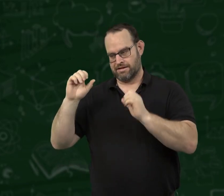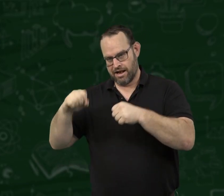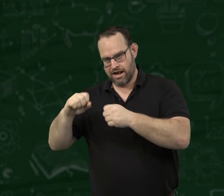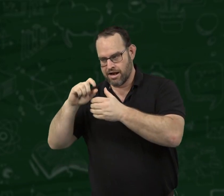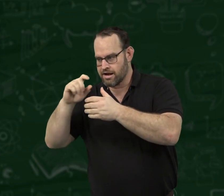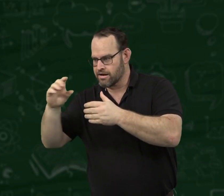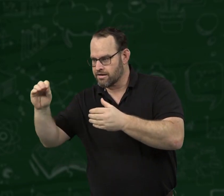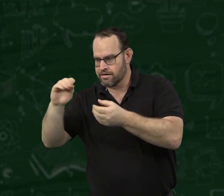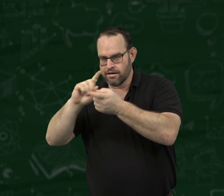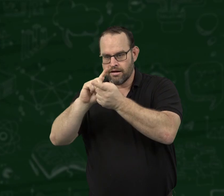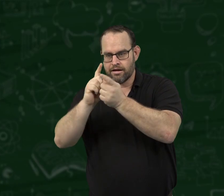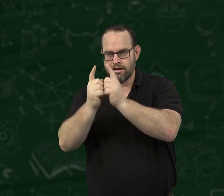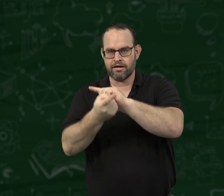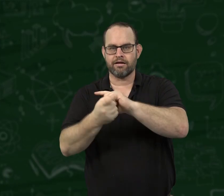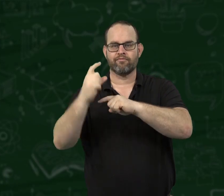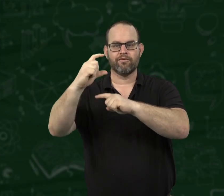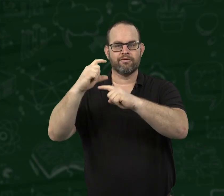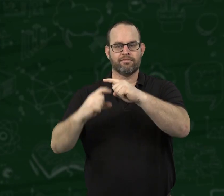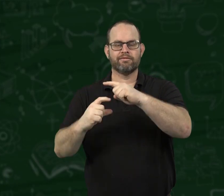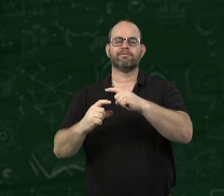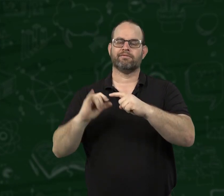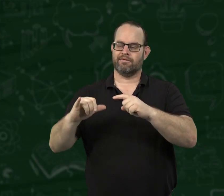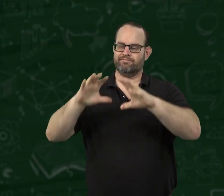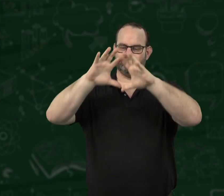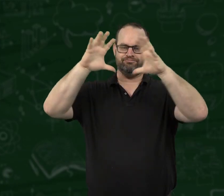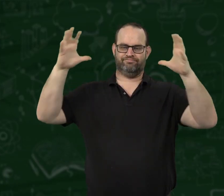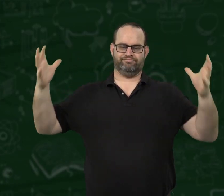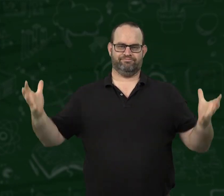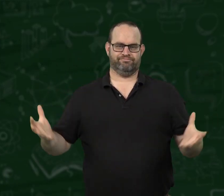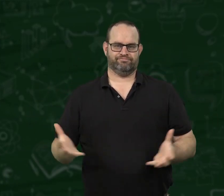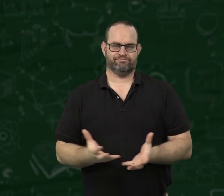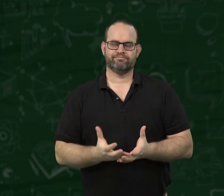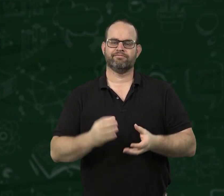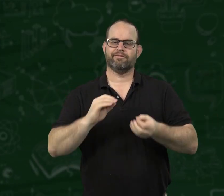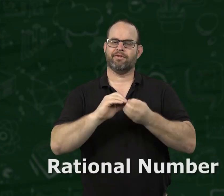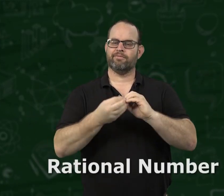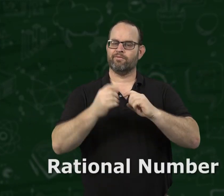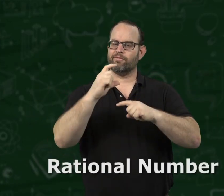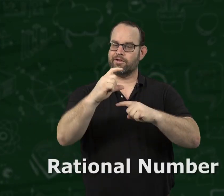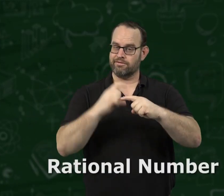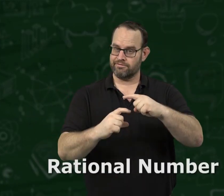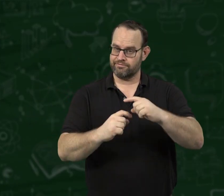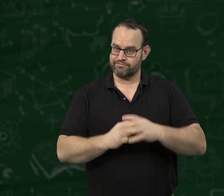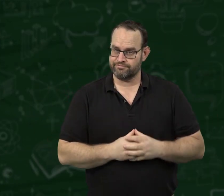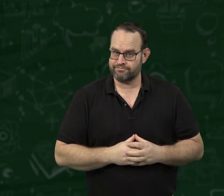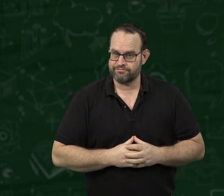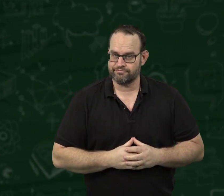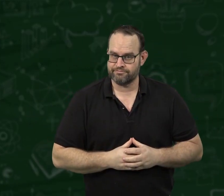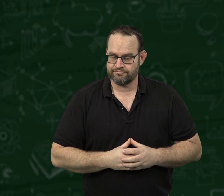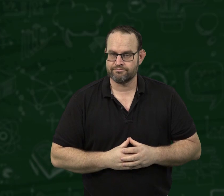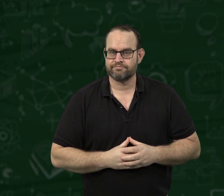Since it can be converted into a fraction, it is a rational number.